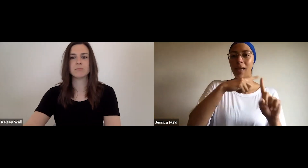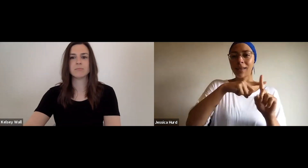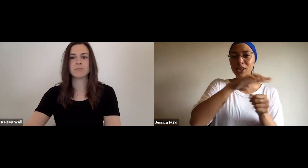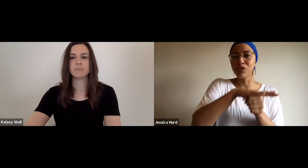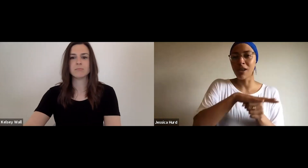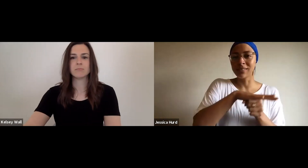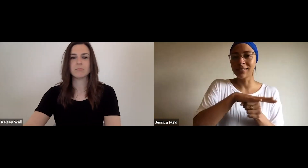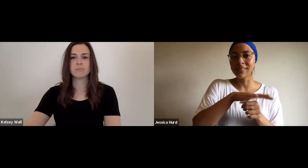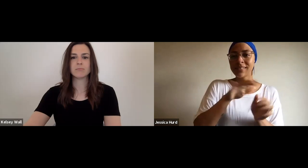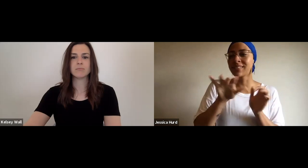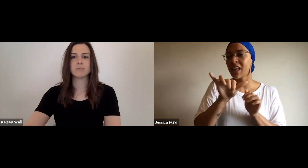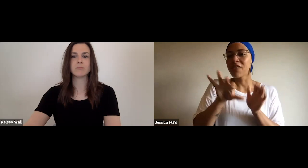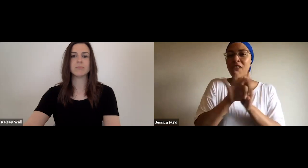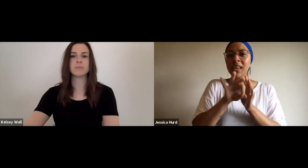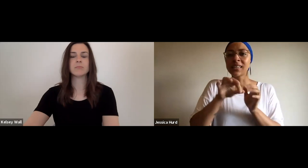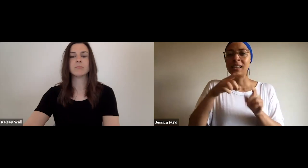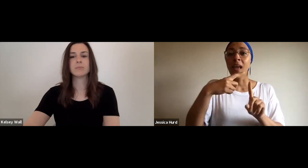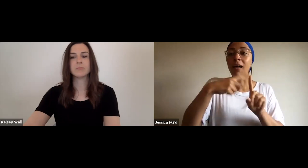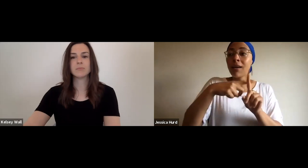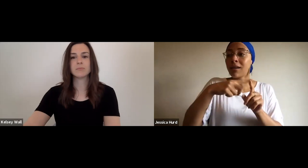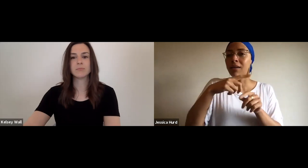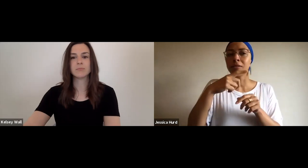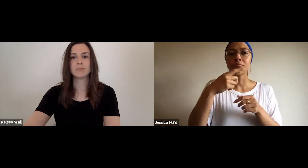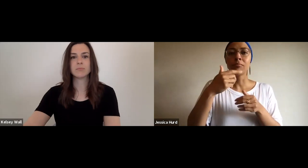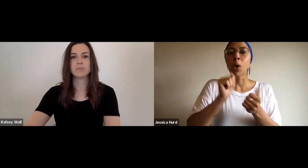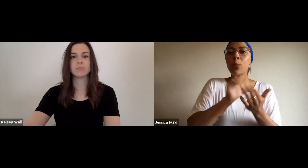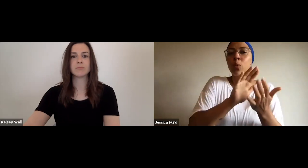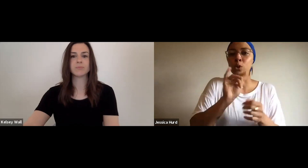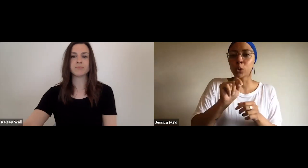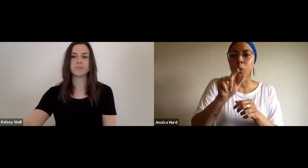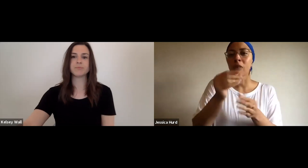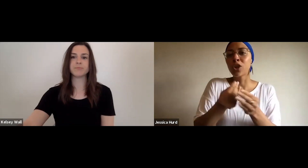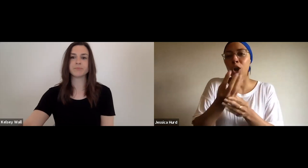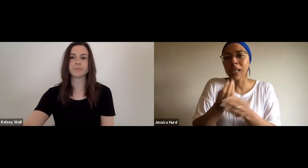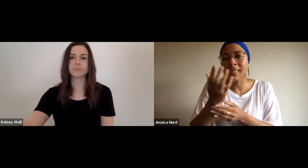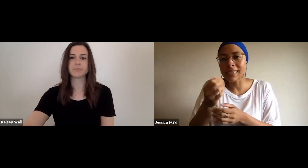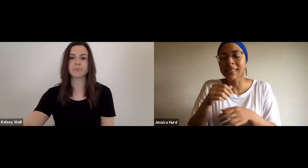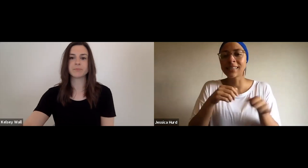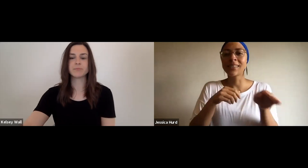If we change our perspective, we can make that negative distress become a positive eustress.